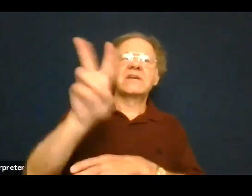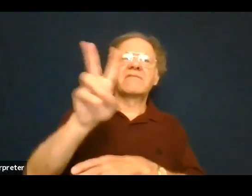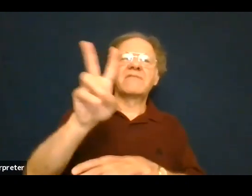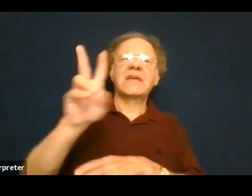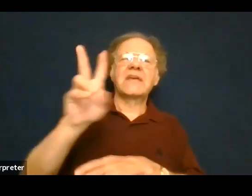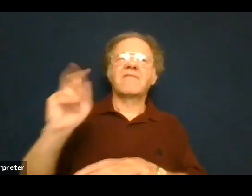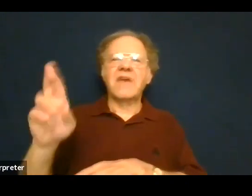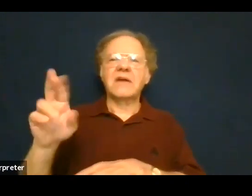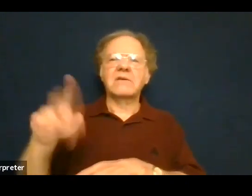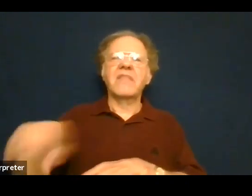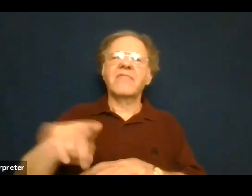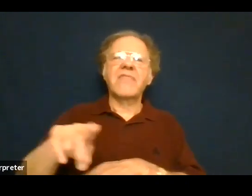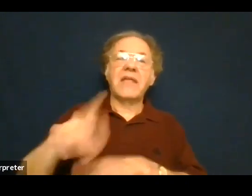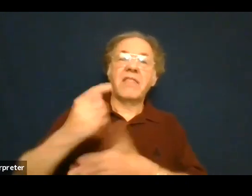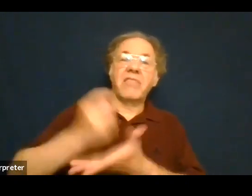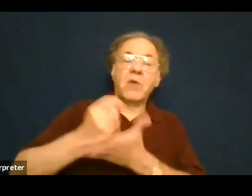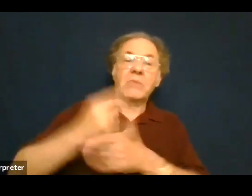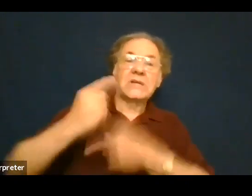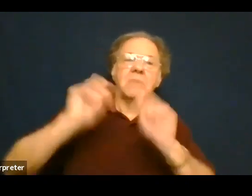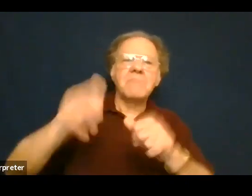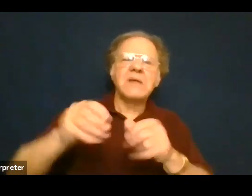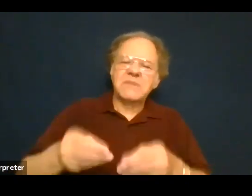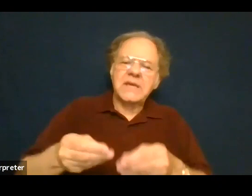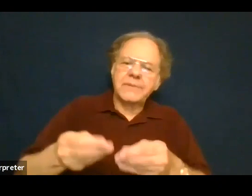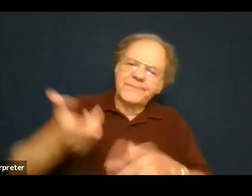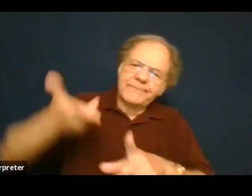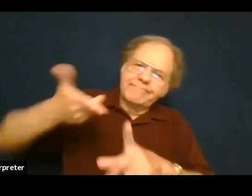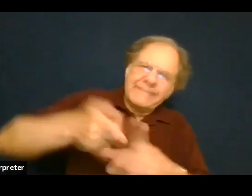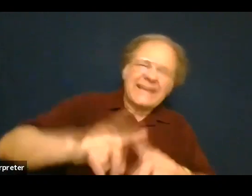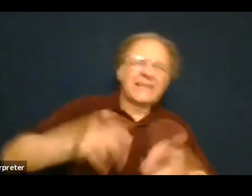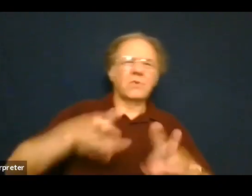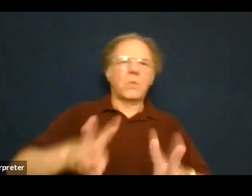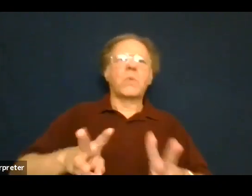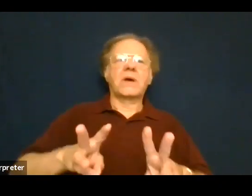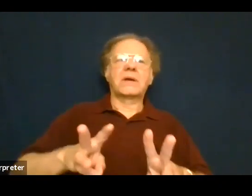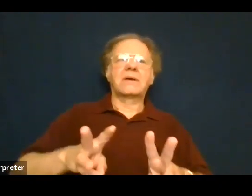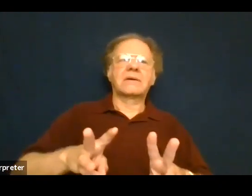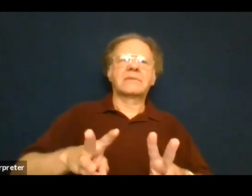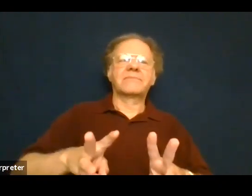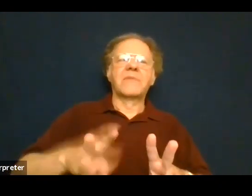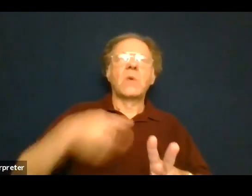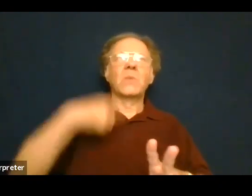to be delivered in a different way. So we're really going to need a variety of animal models.